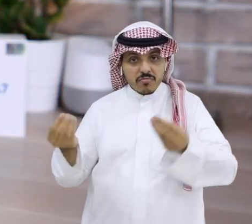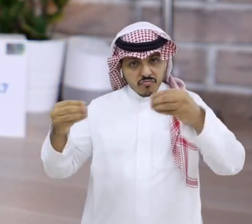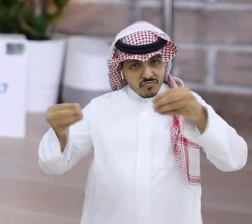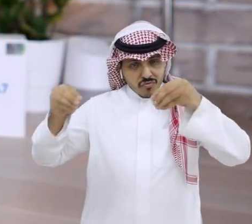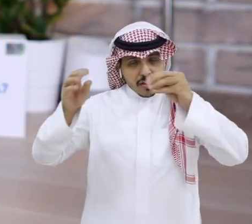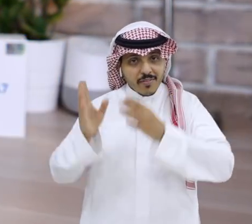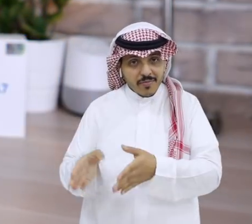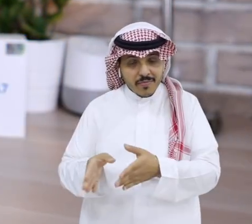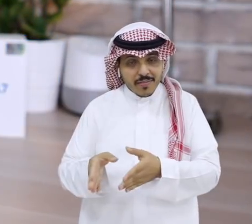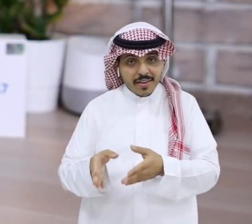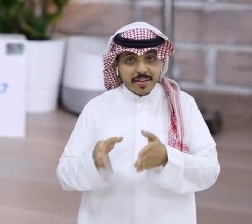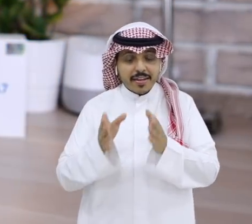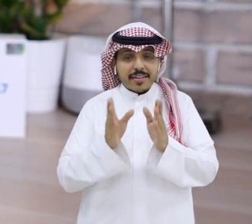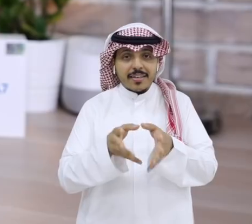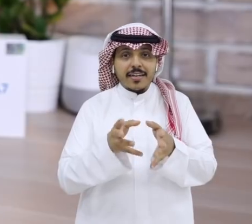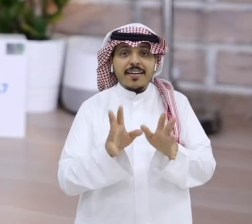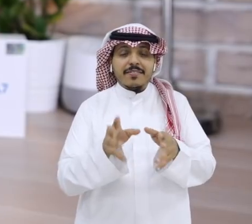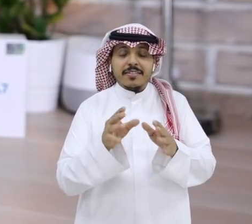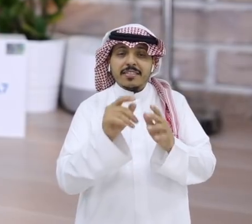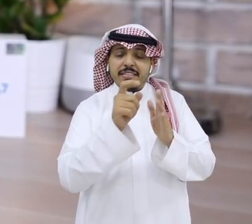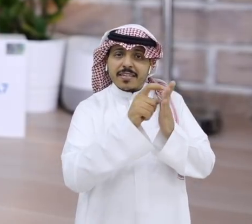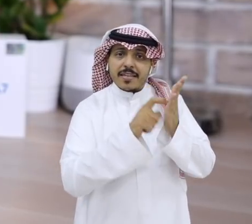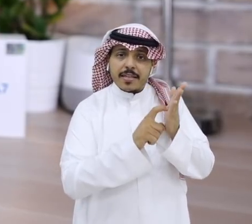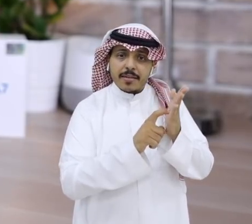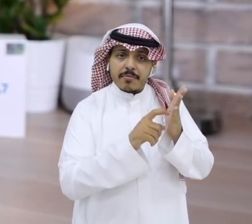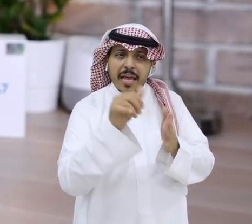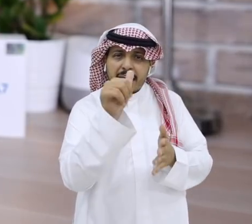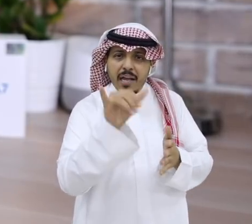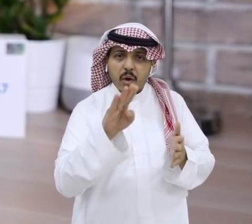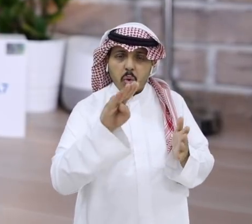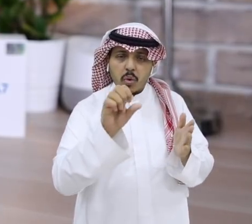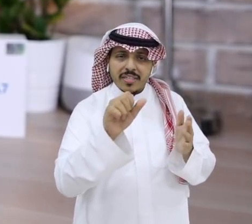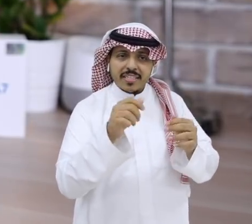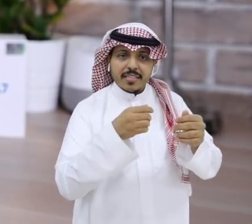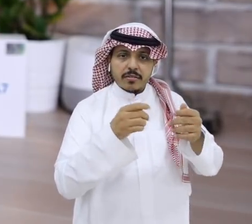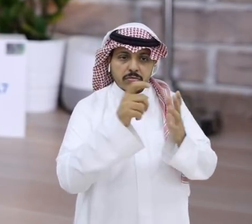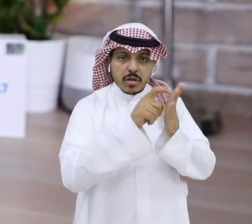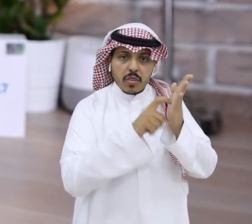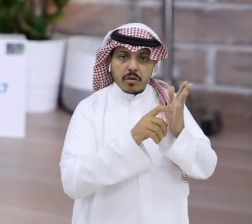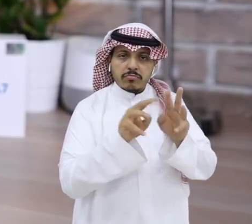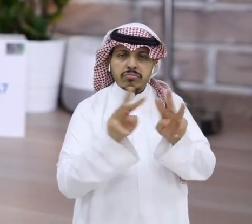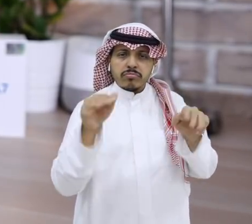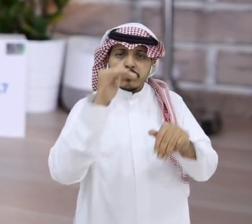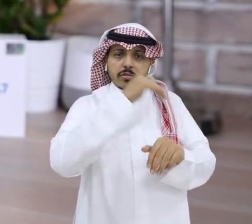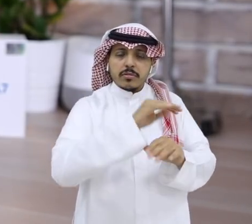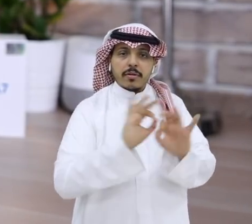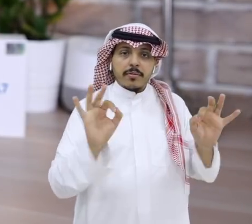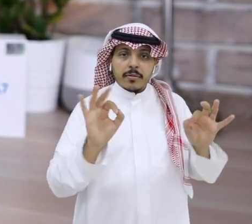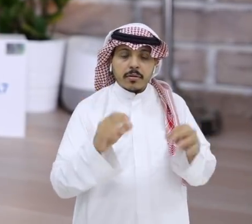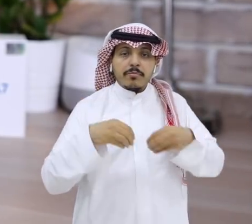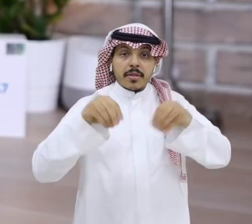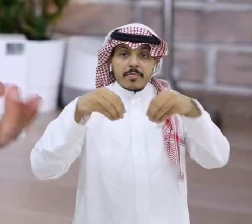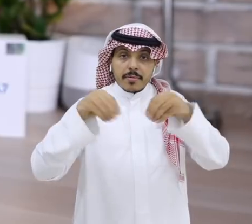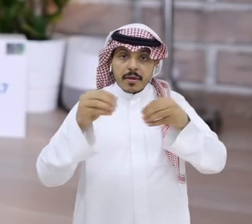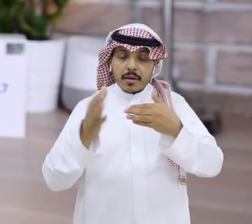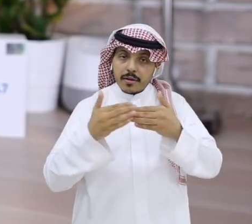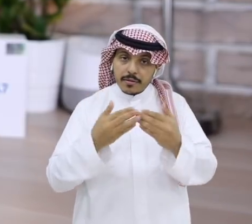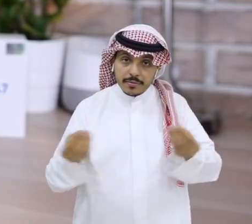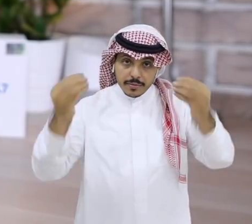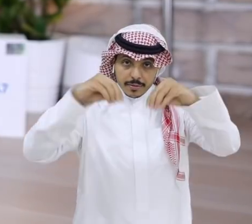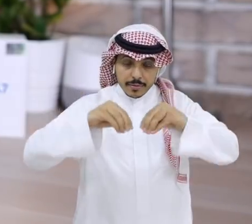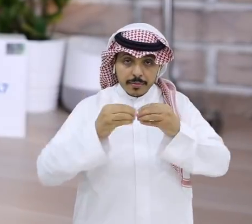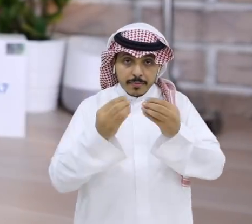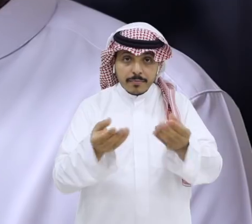He said that Apple have additional things to add to their ecosystem.